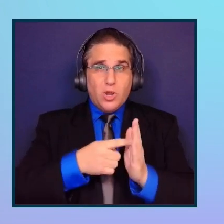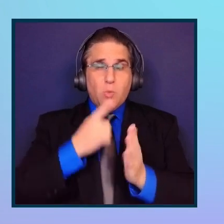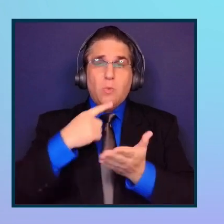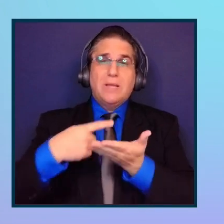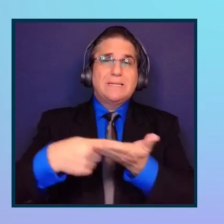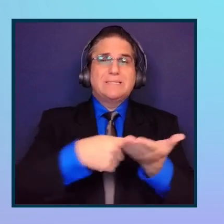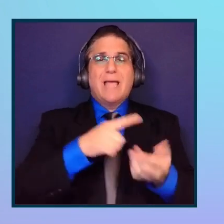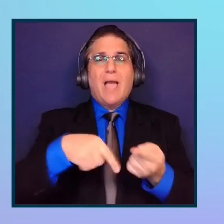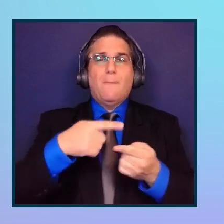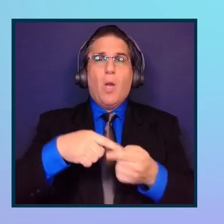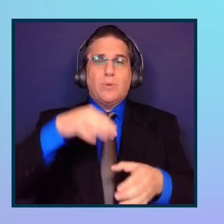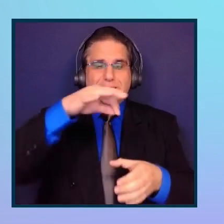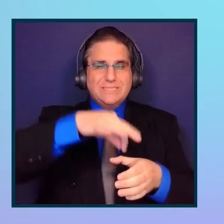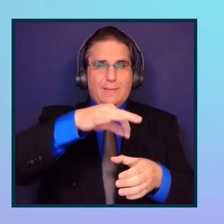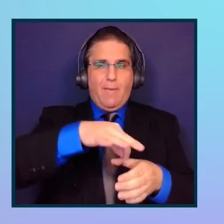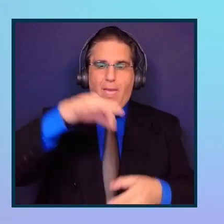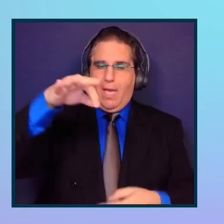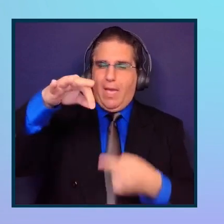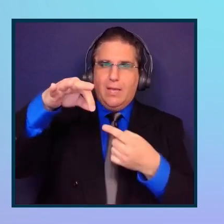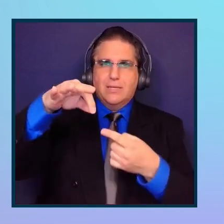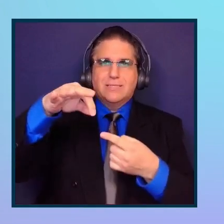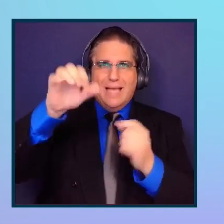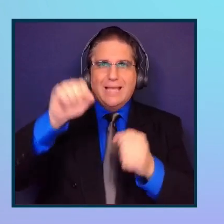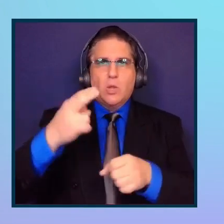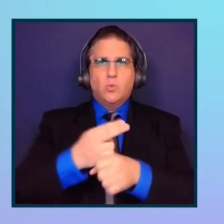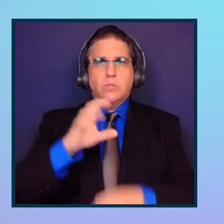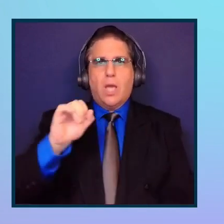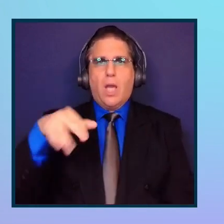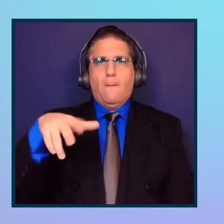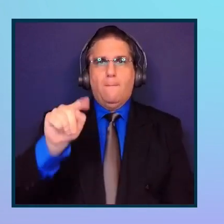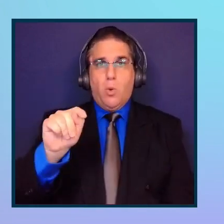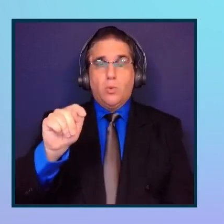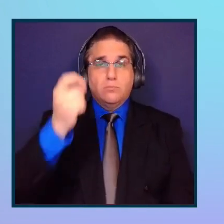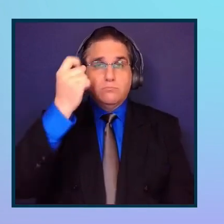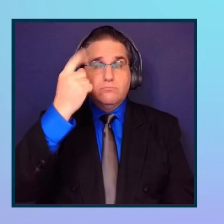and it is British Petroleum's goal for each of us to feel like